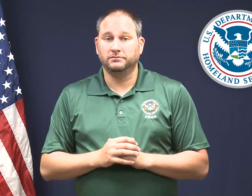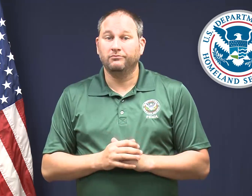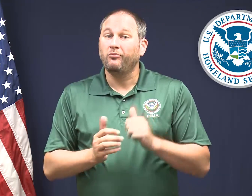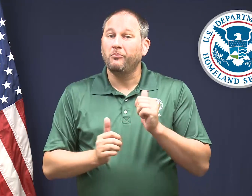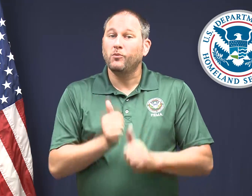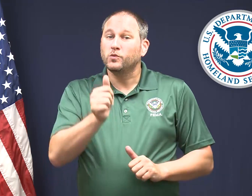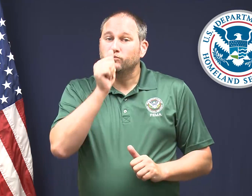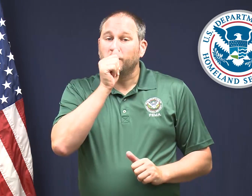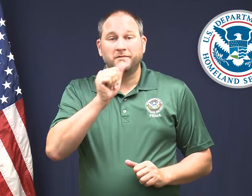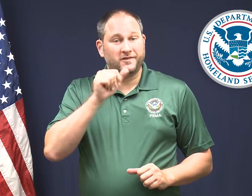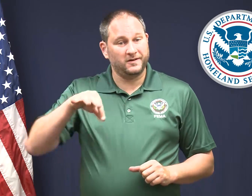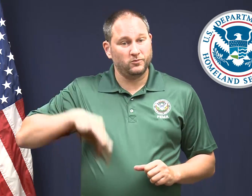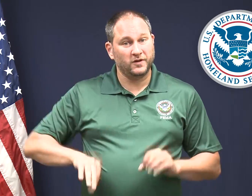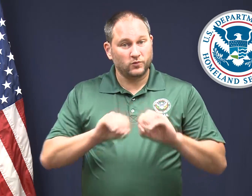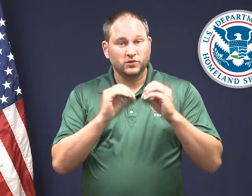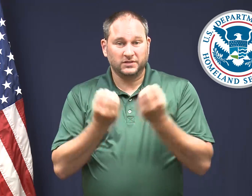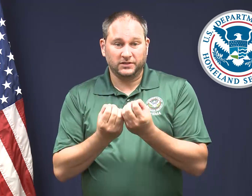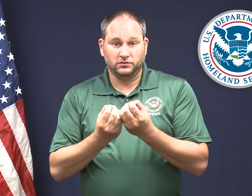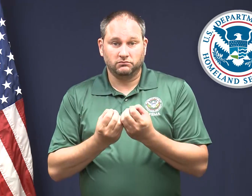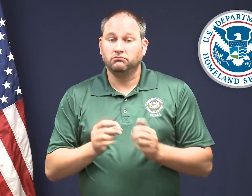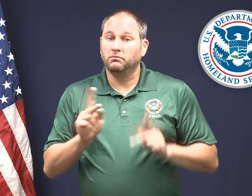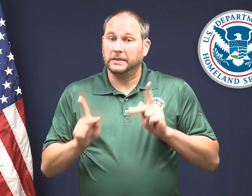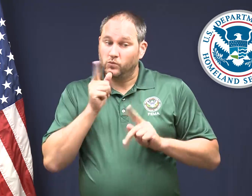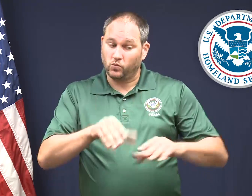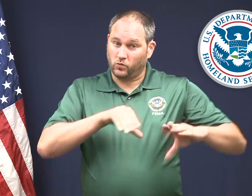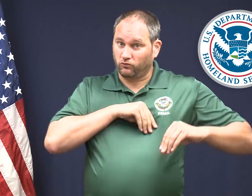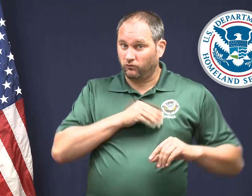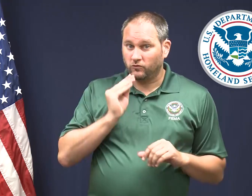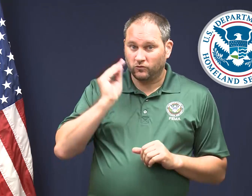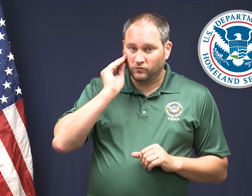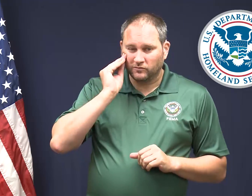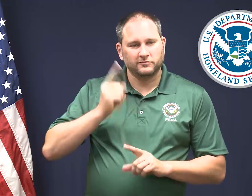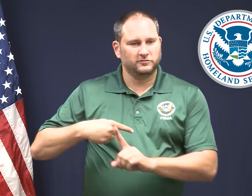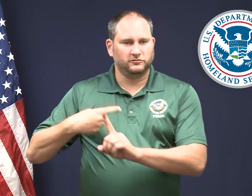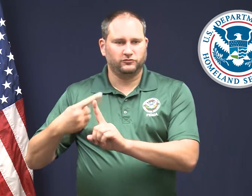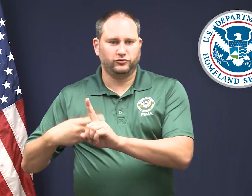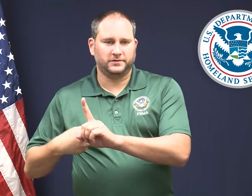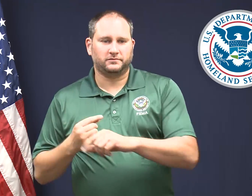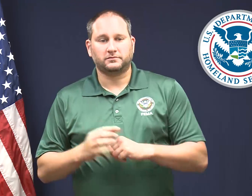most private nonprofit organizations, homeowners and renters.